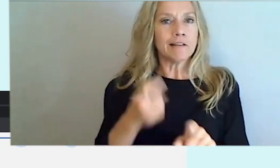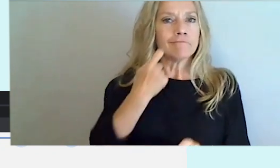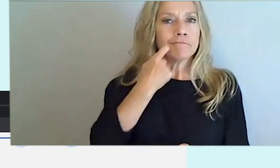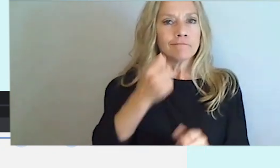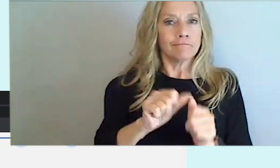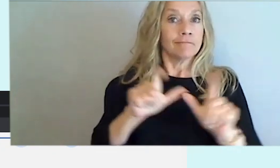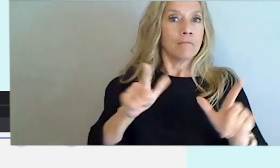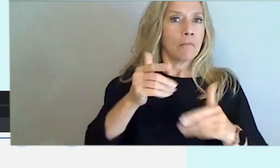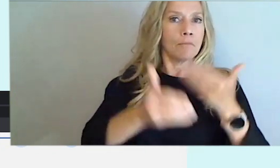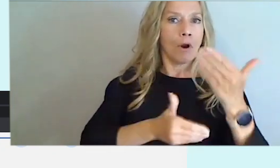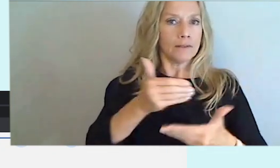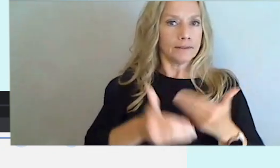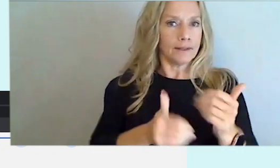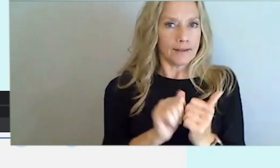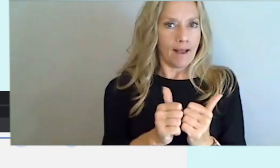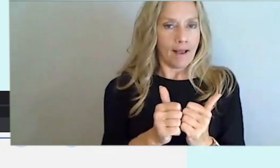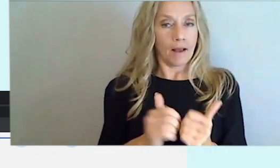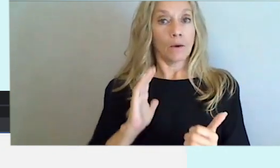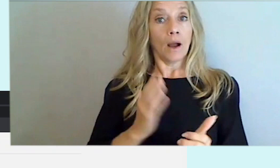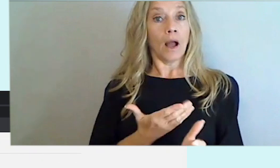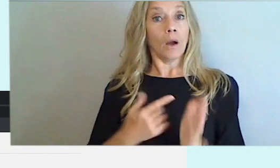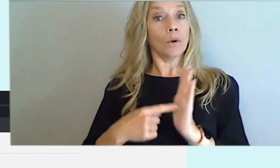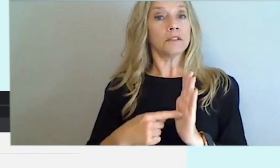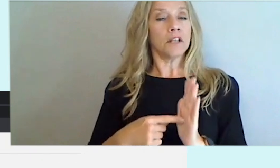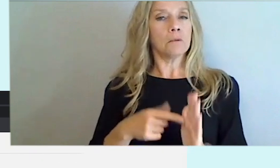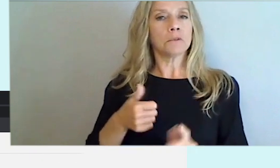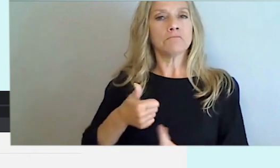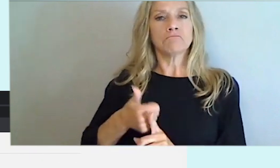In this example, they only have one bill, so they'll click next.